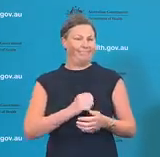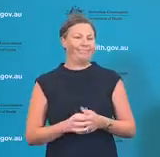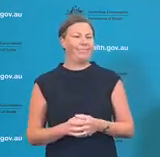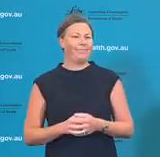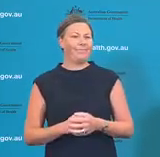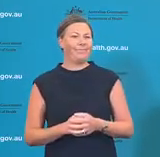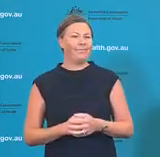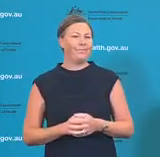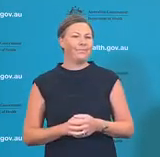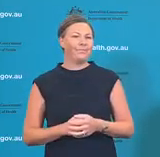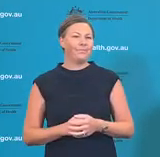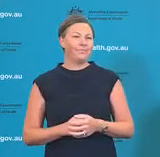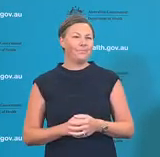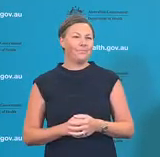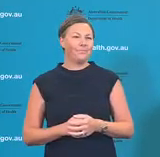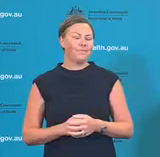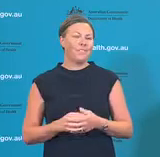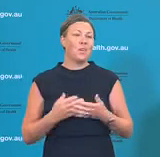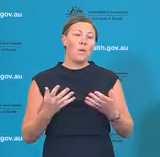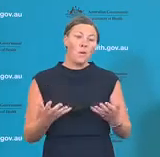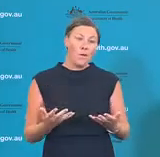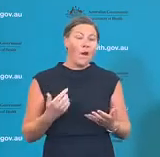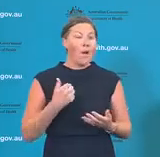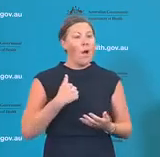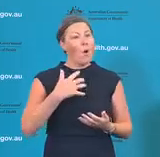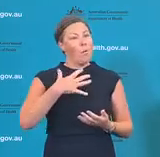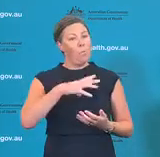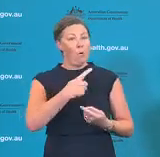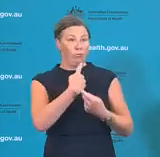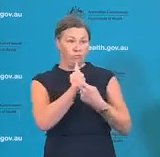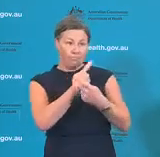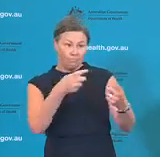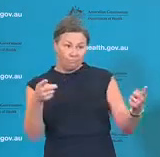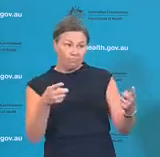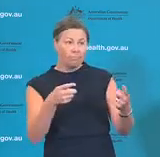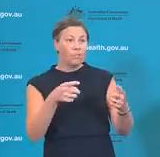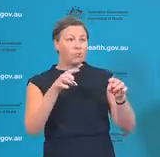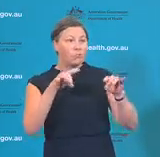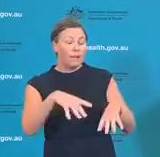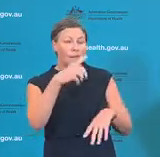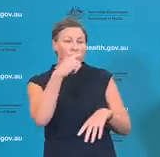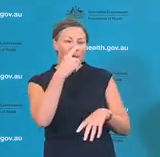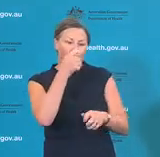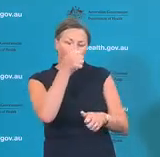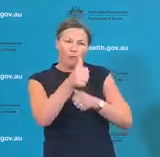me again congratulate all Australians on the terrific job everyone is doing in